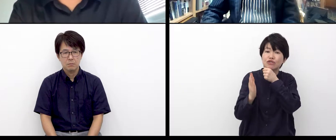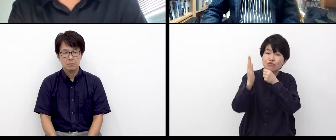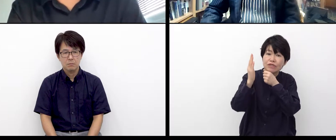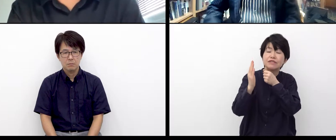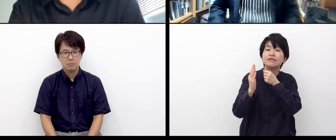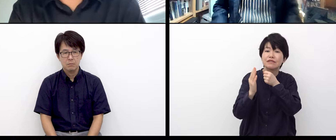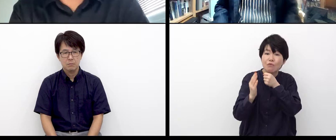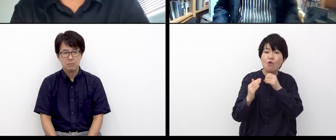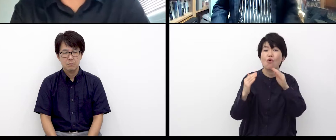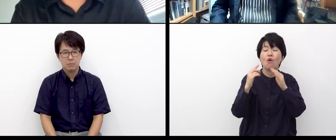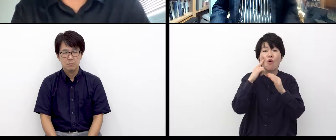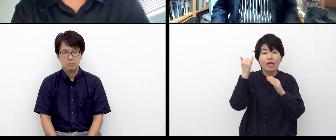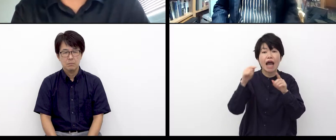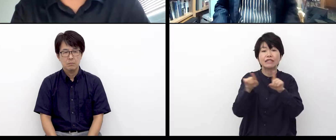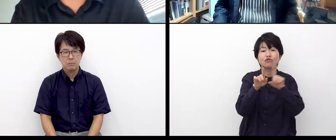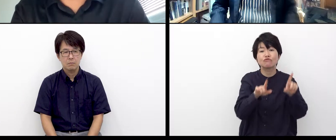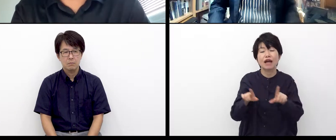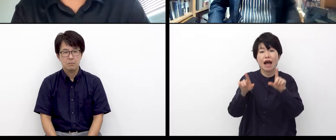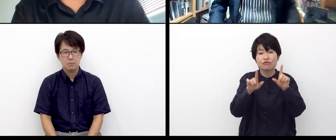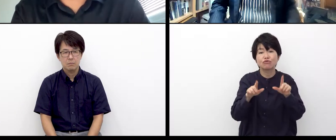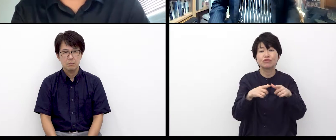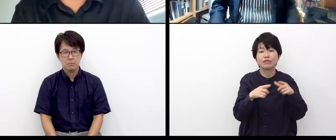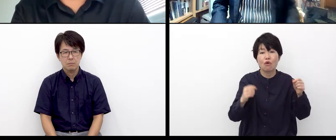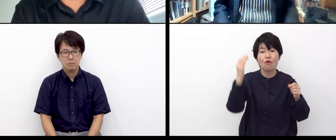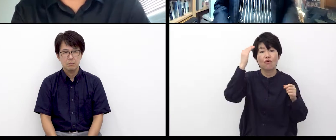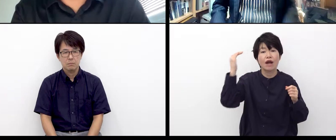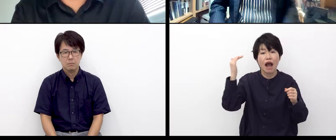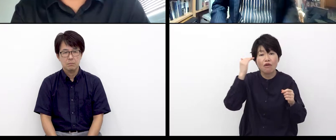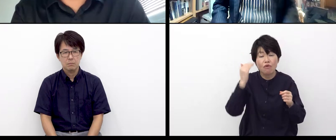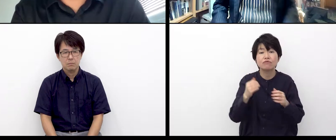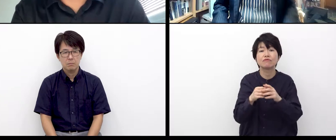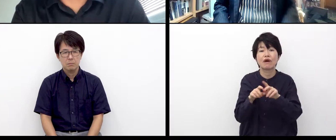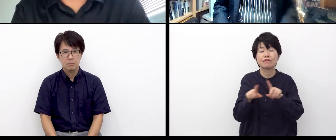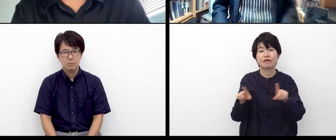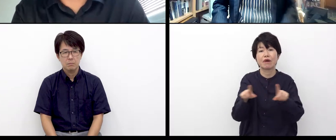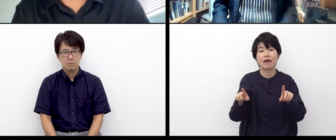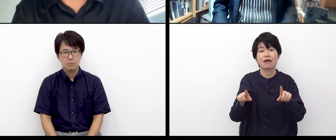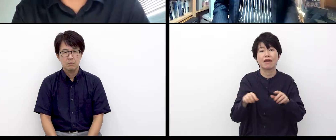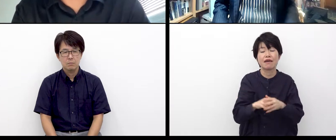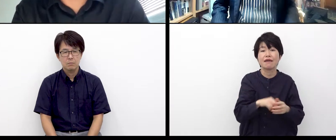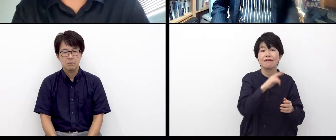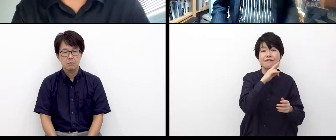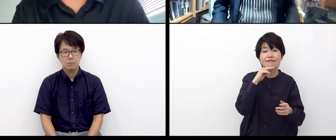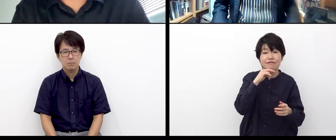but in the UK and the US, it’s not common and everyone will get out of their home